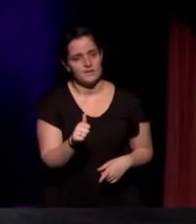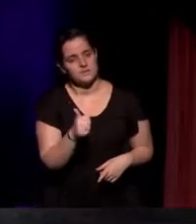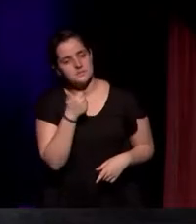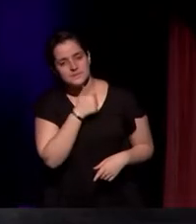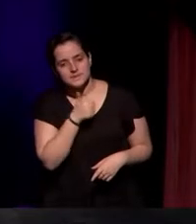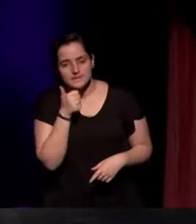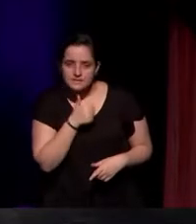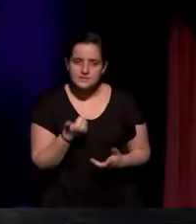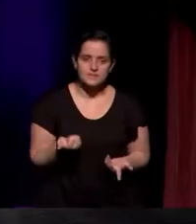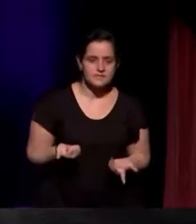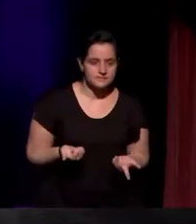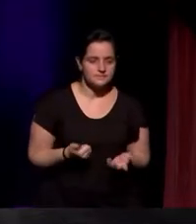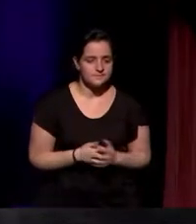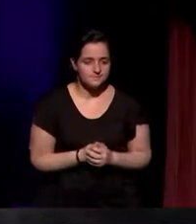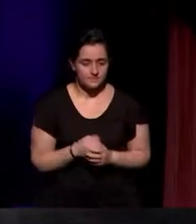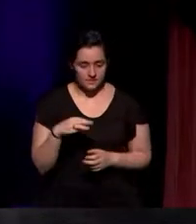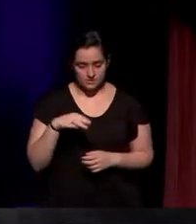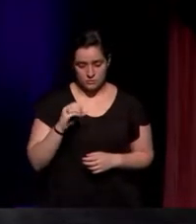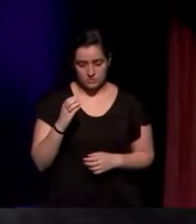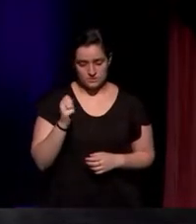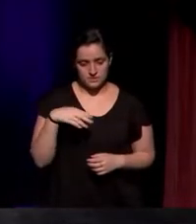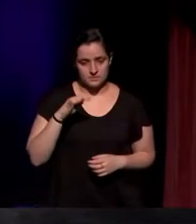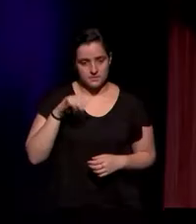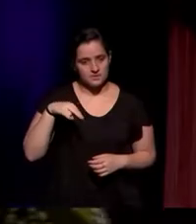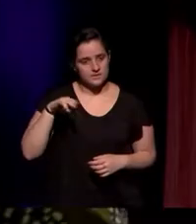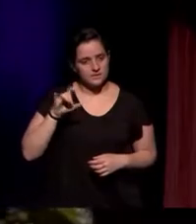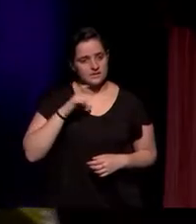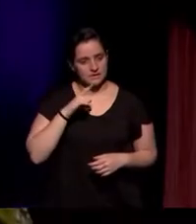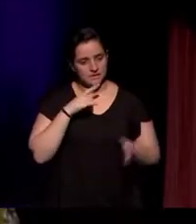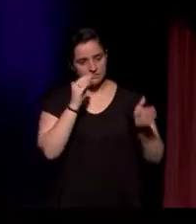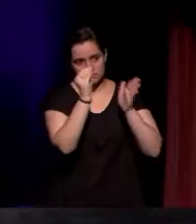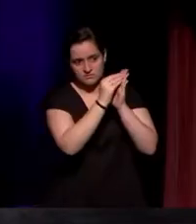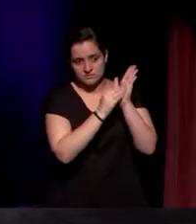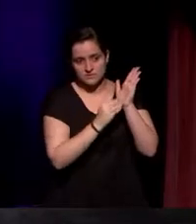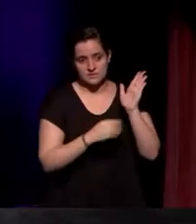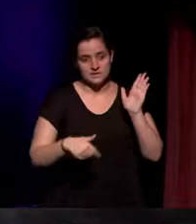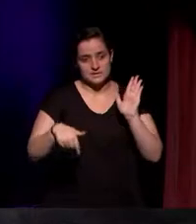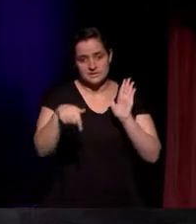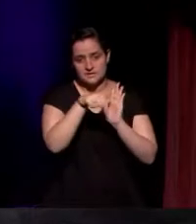Mozambique is among the first 7 countries with forced unions.